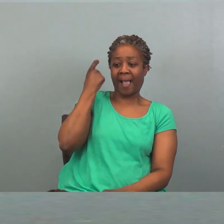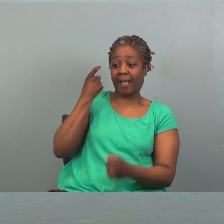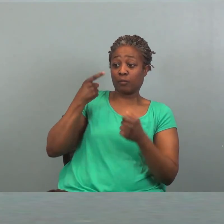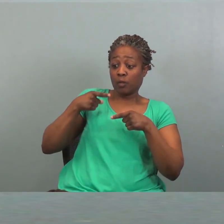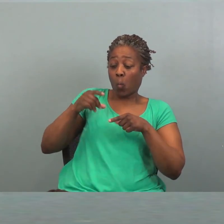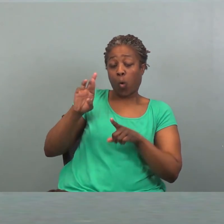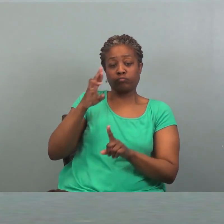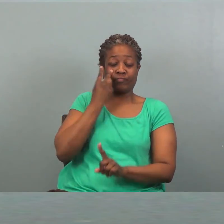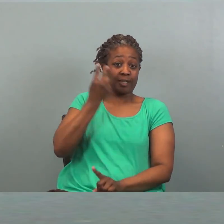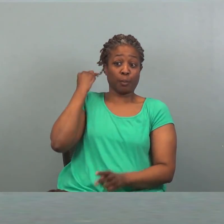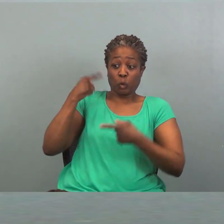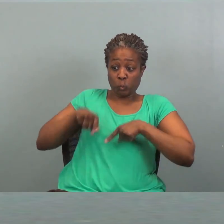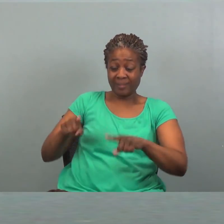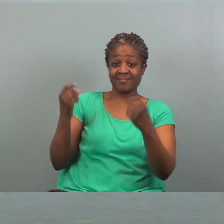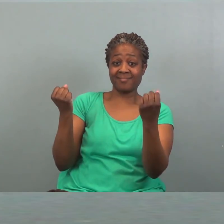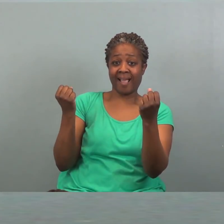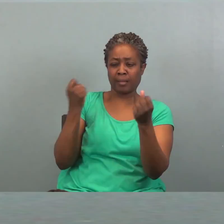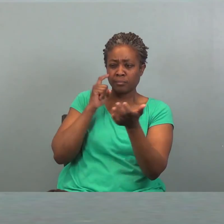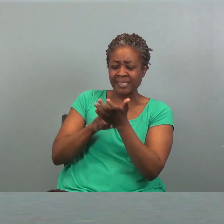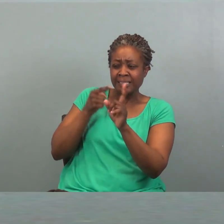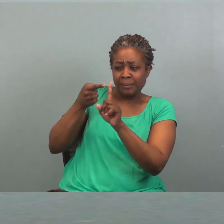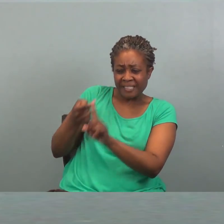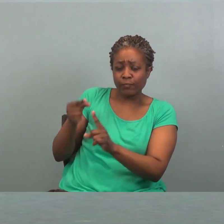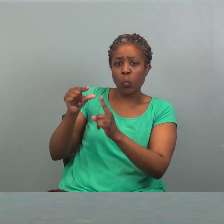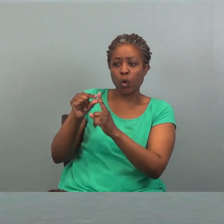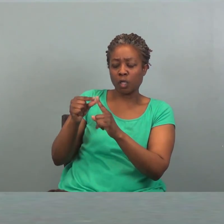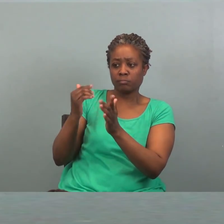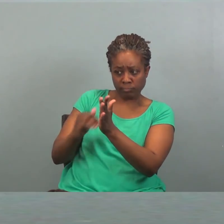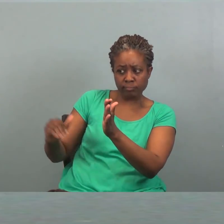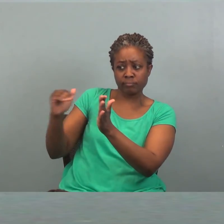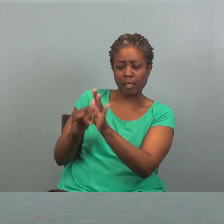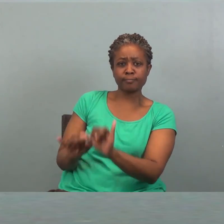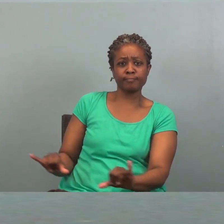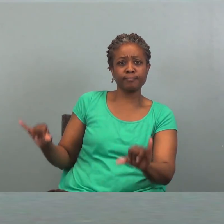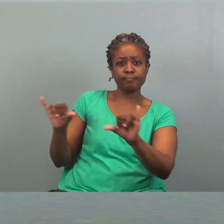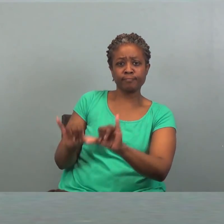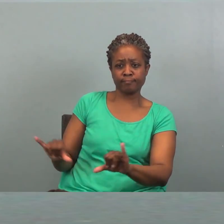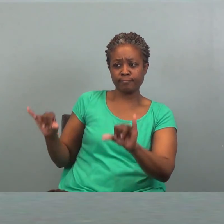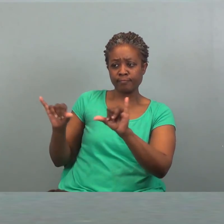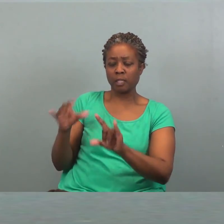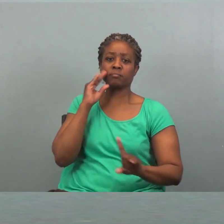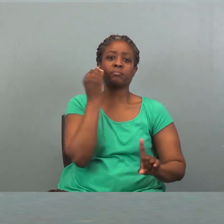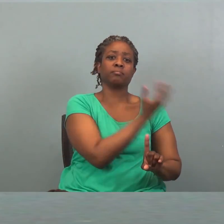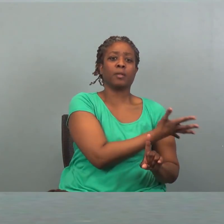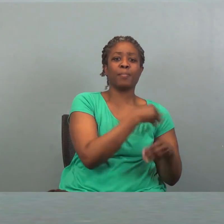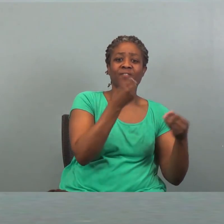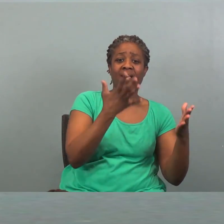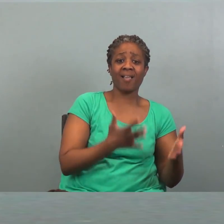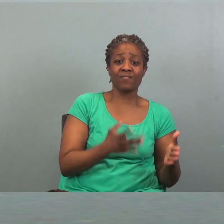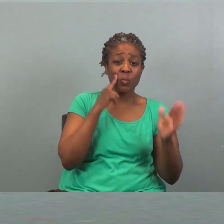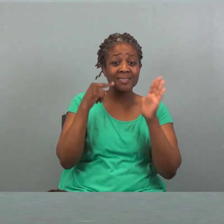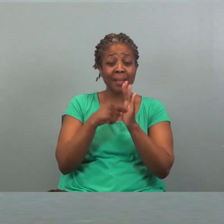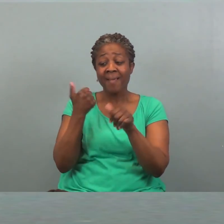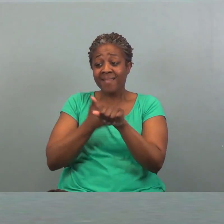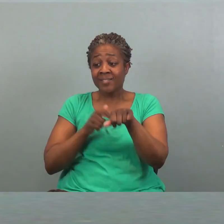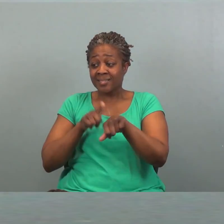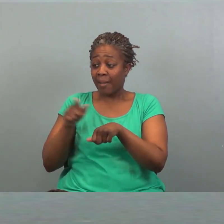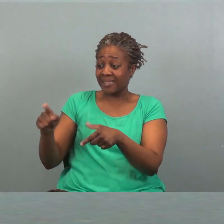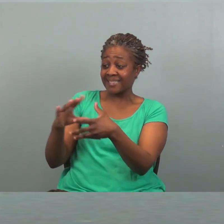to experience trauma or have flashbacks while the session is happening. There may be a certain sign or phrase that's repeatedly triggering the client. Share your observations with the provider.